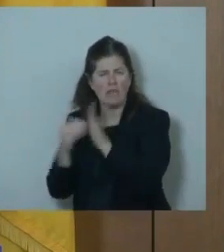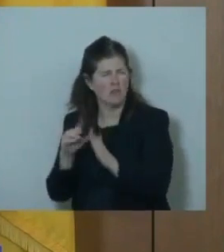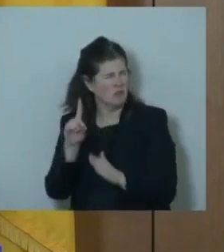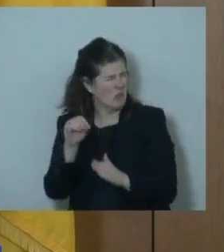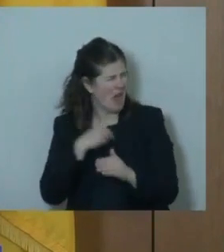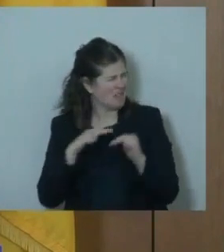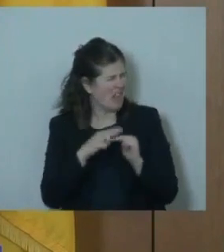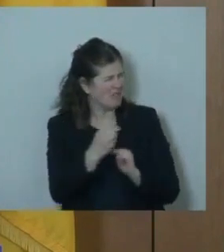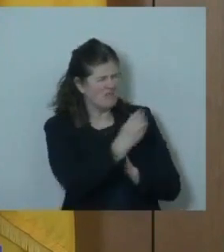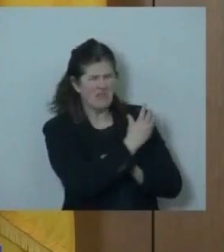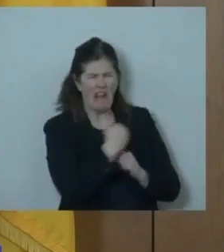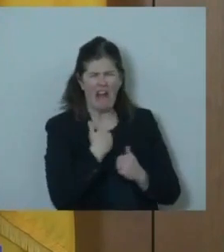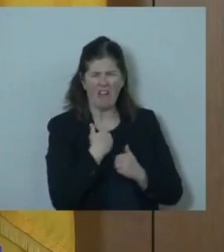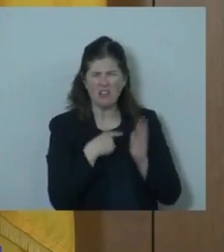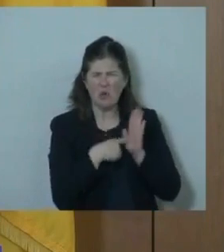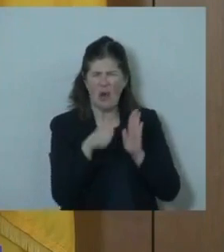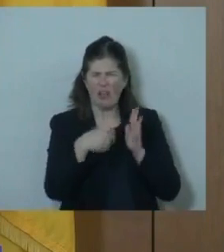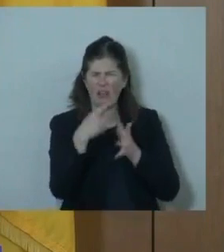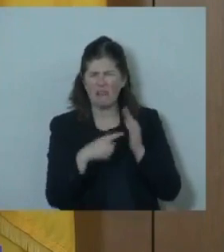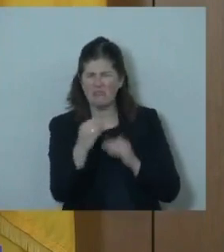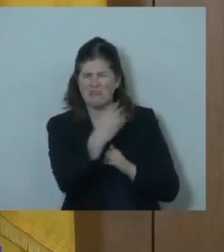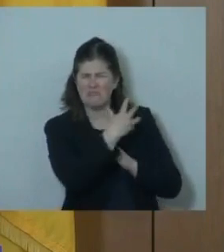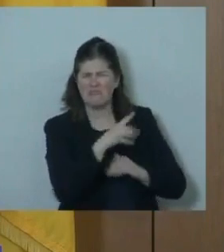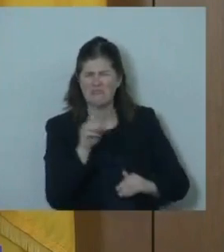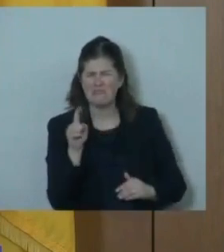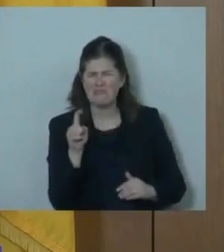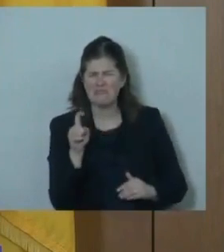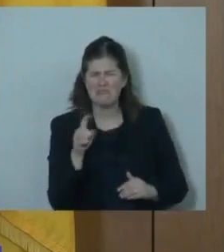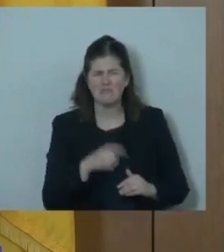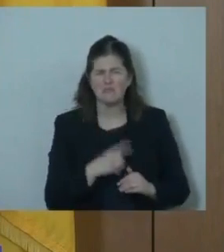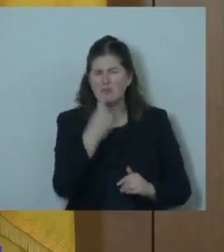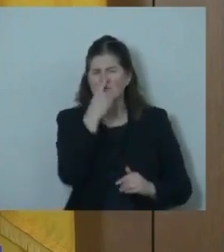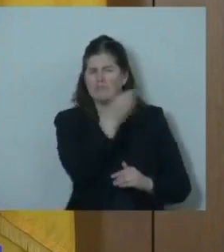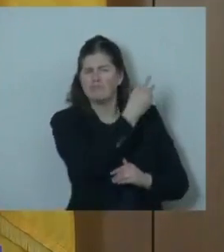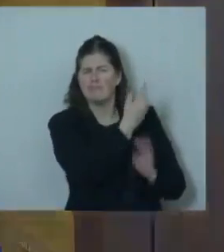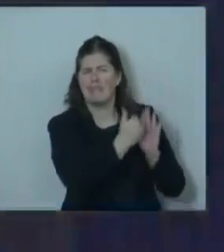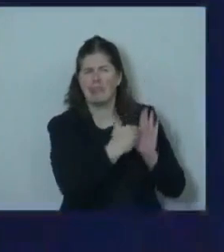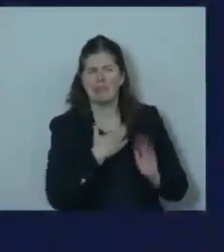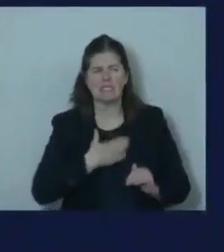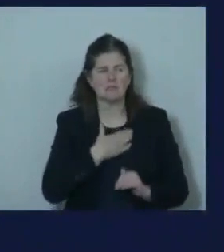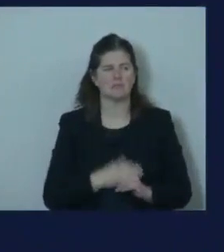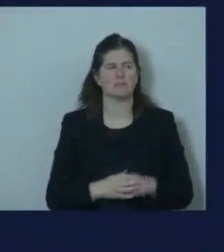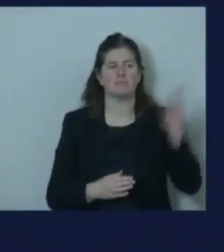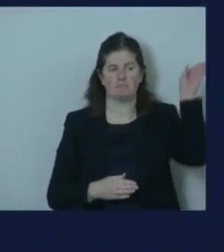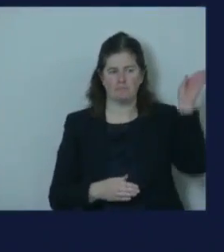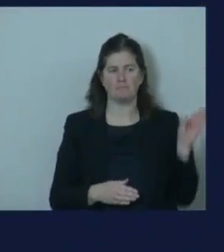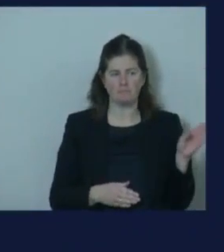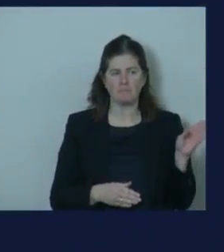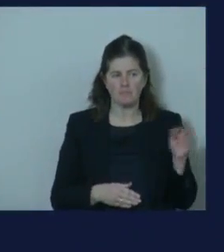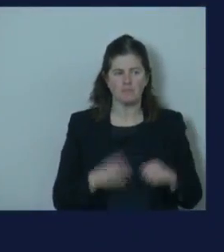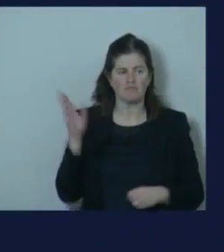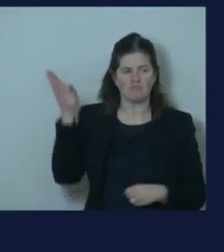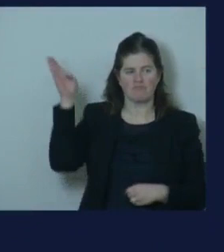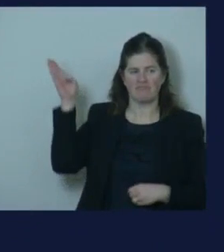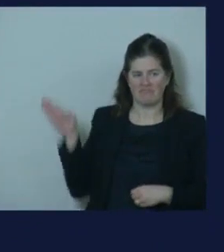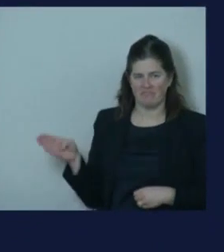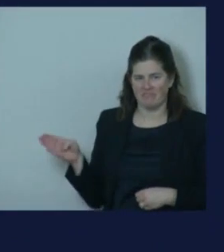THAT IS A WIN IN THIS FIGHT AND ALLOWS US TO TALK ABOUT ECONOMIC RECOVERY. DO I HAVE A SLIDE FOR THIS?